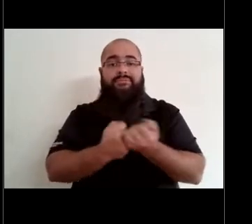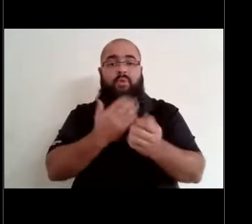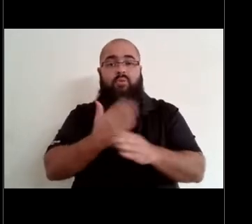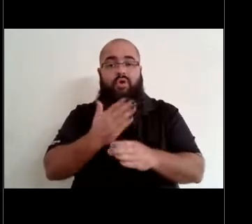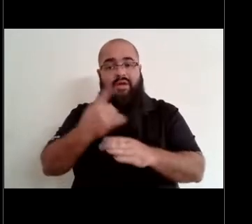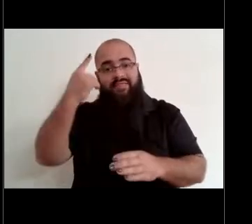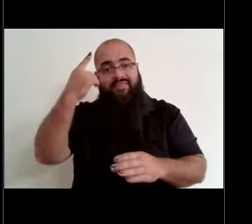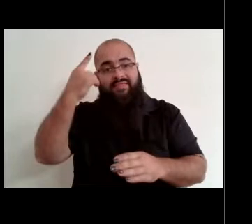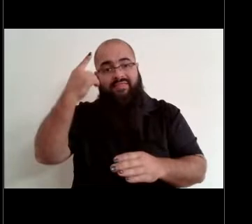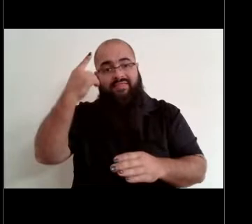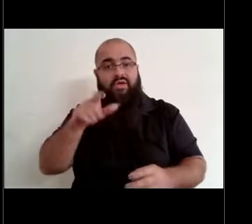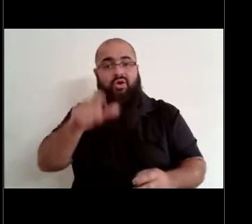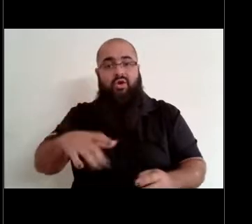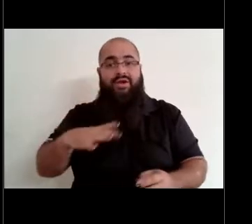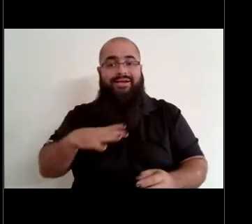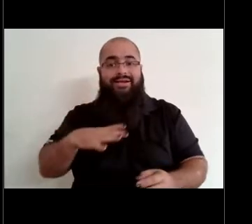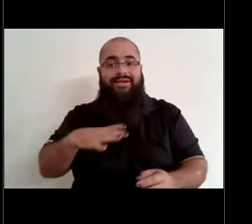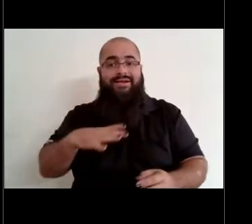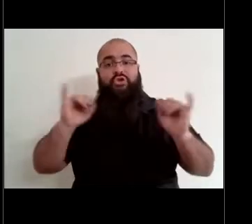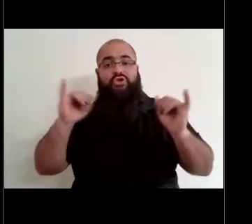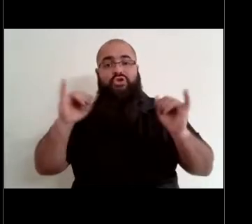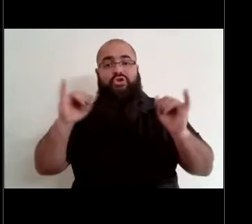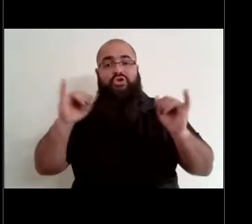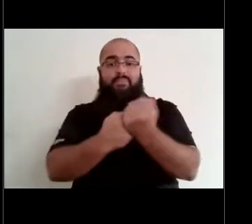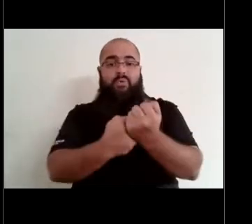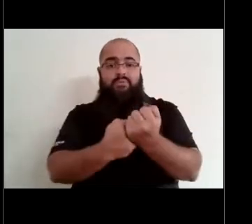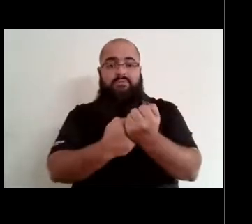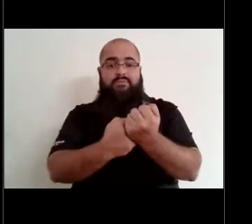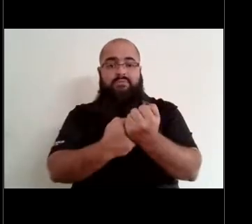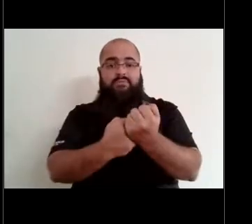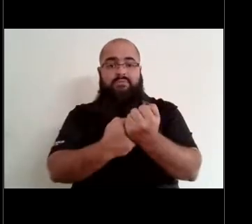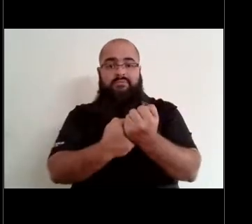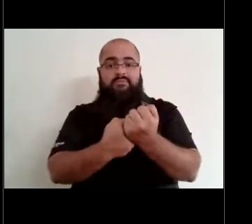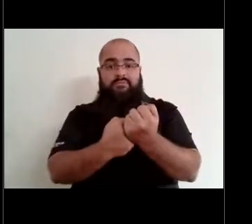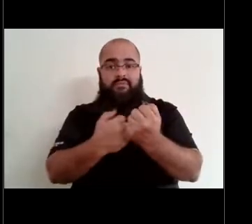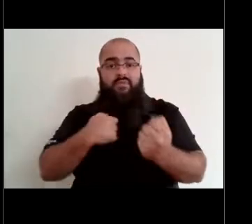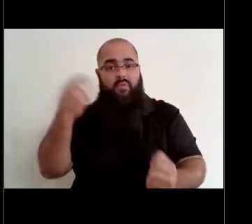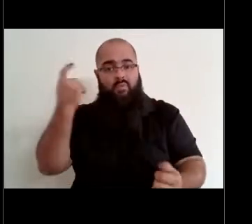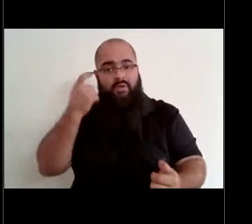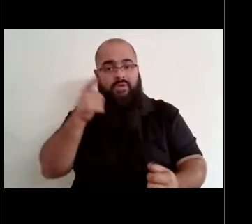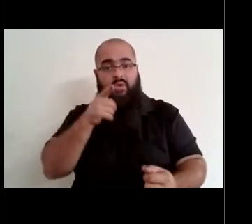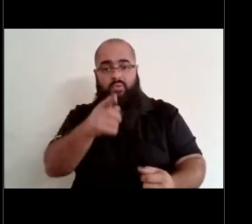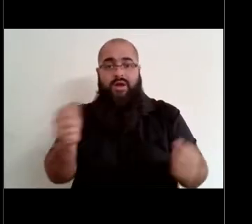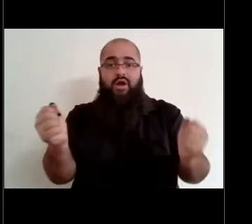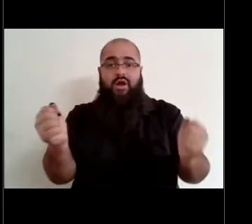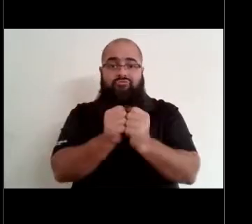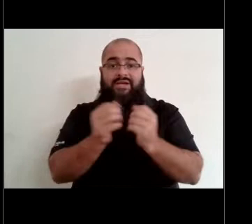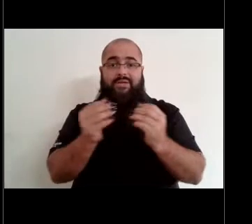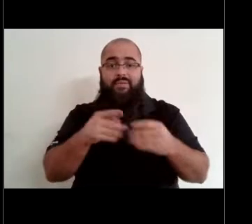safety planning around their core participation. So that's one of the first questions that we would ask.